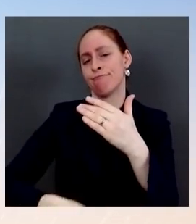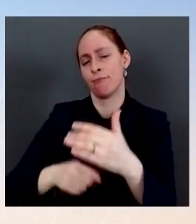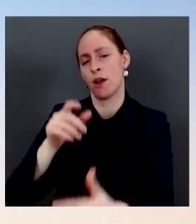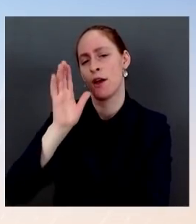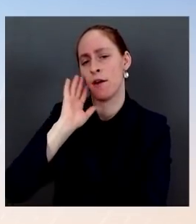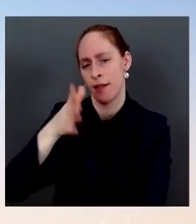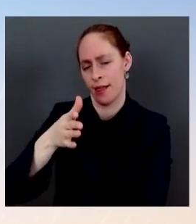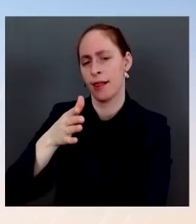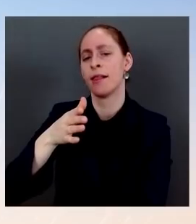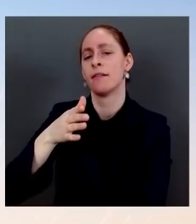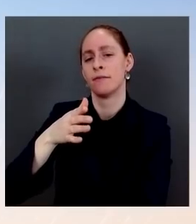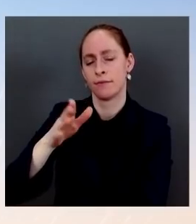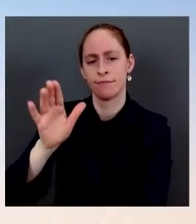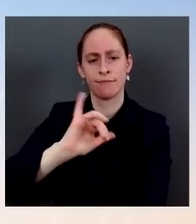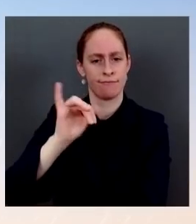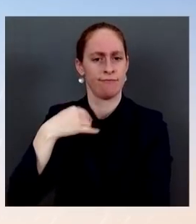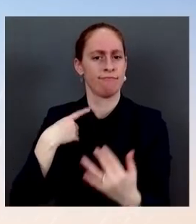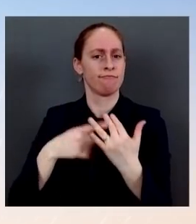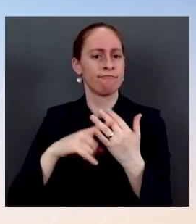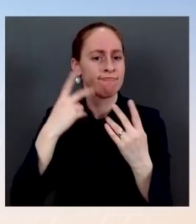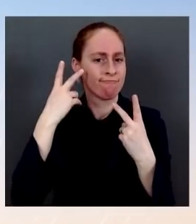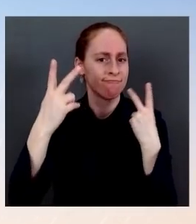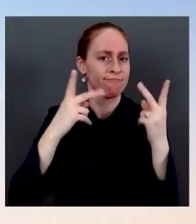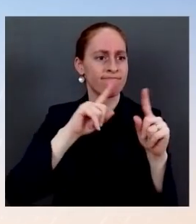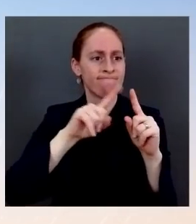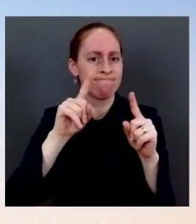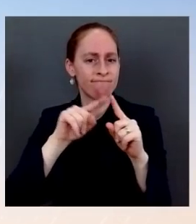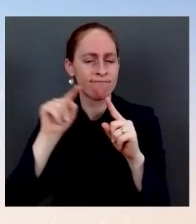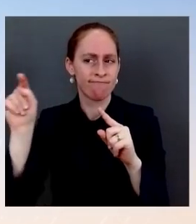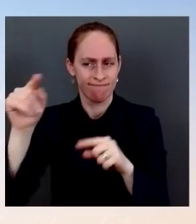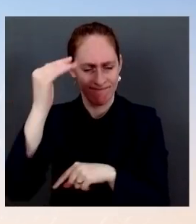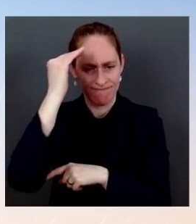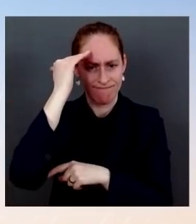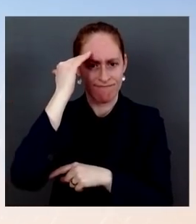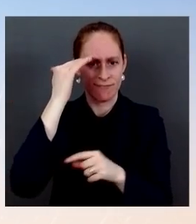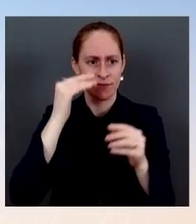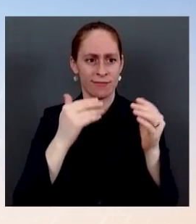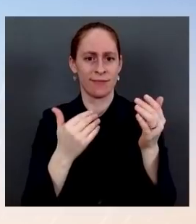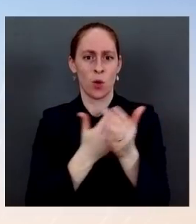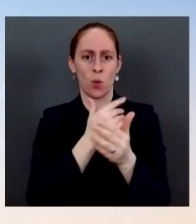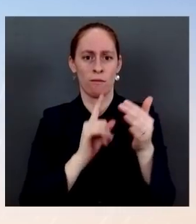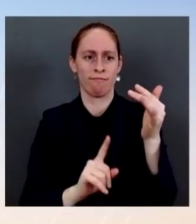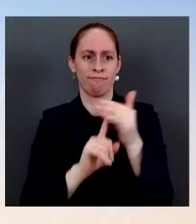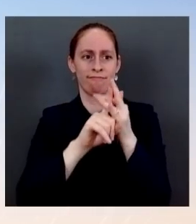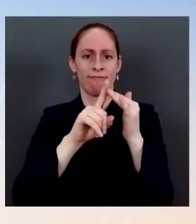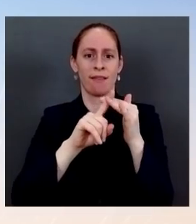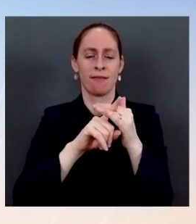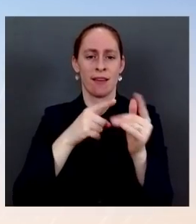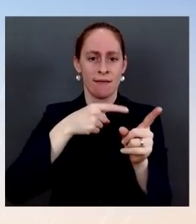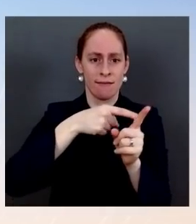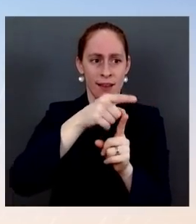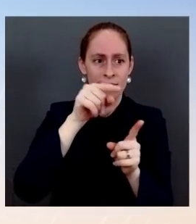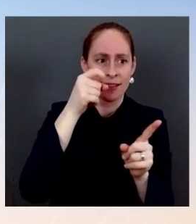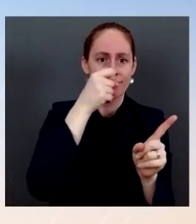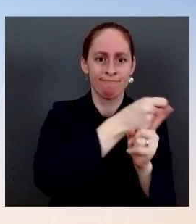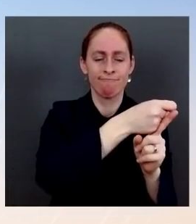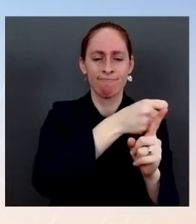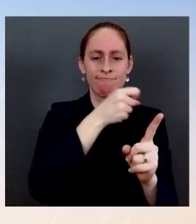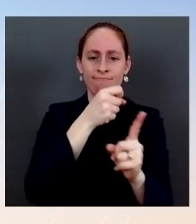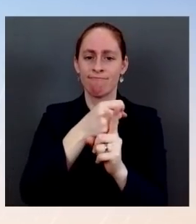Rules, as you know, for international travelers are different because international travelers must be vaccinated and tested within one day of departure